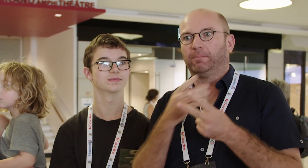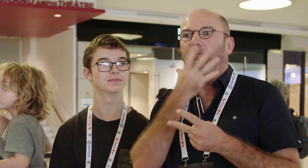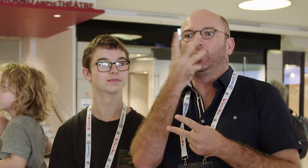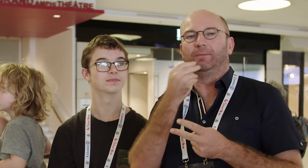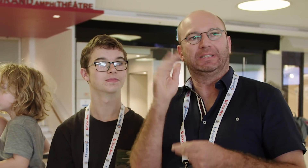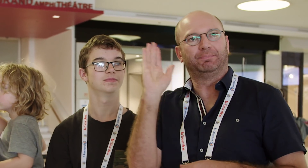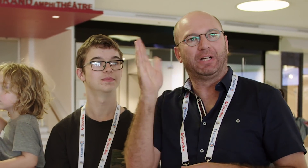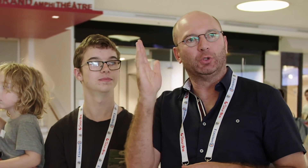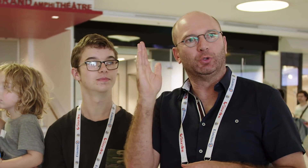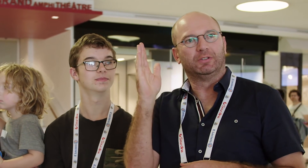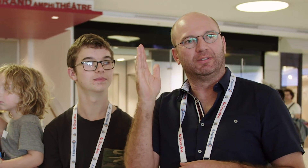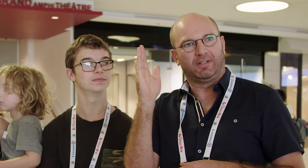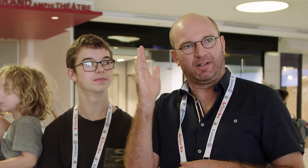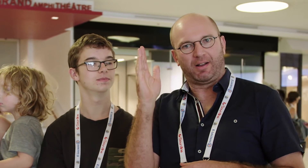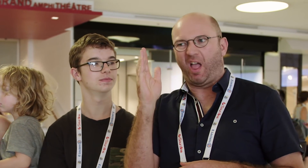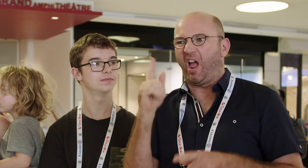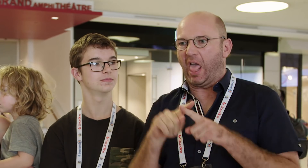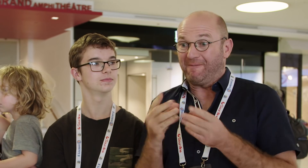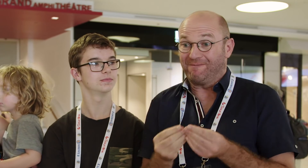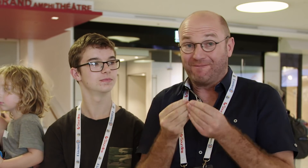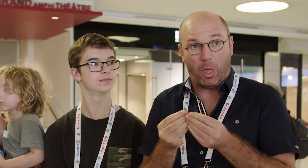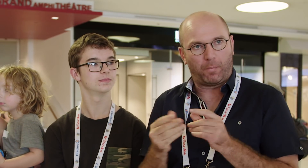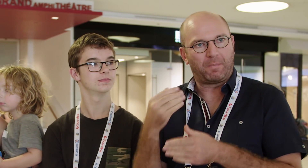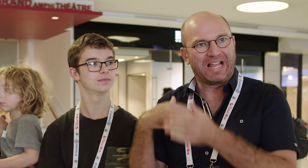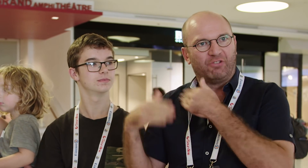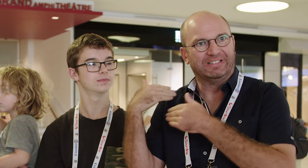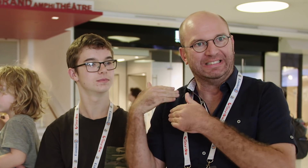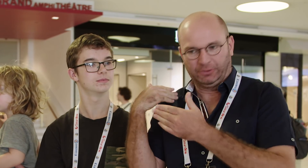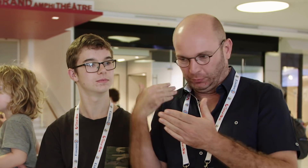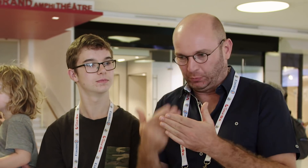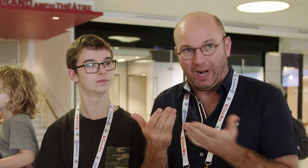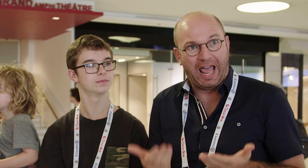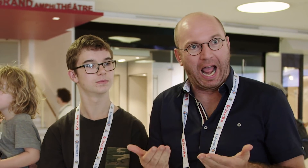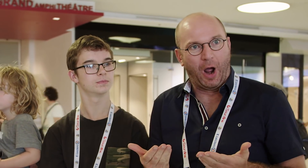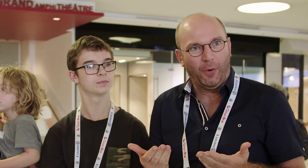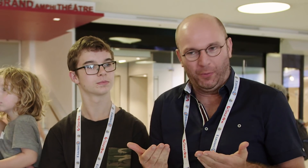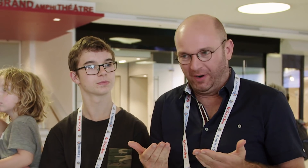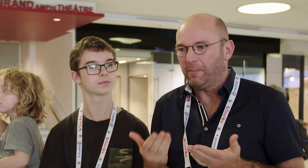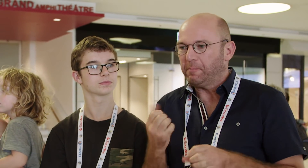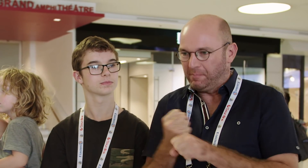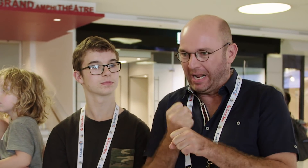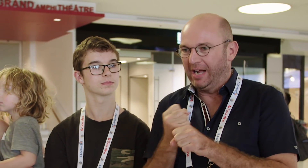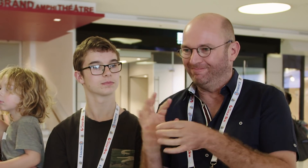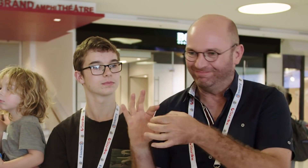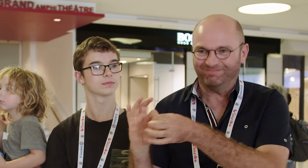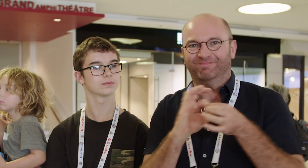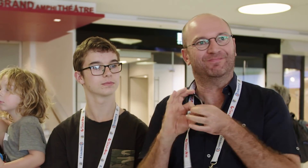It's been about connection — people from around the world, gathering, giving speeches, valuing our history.